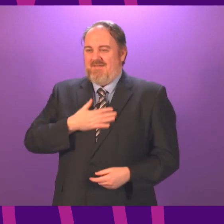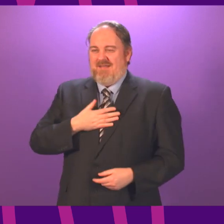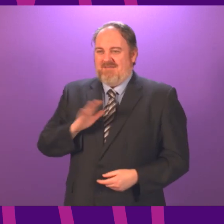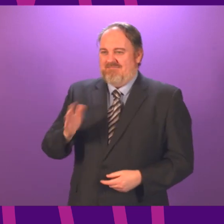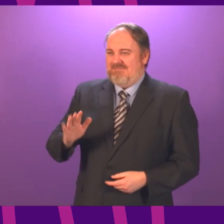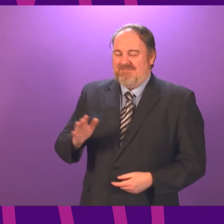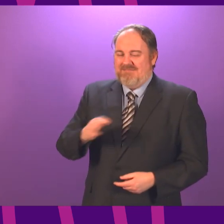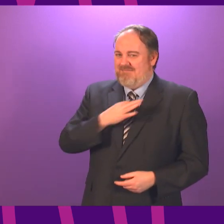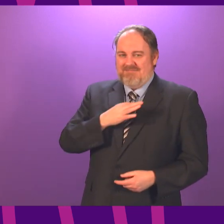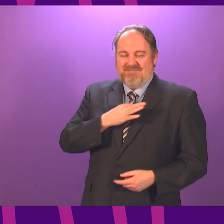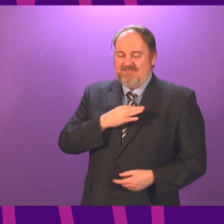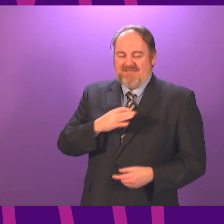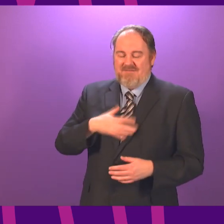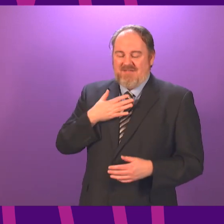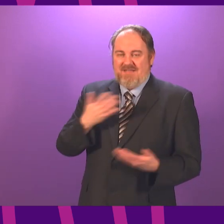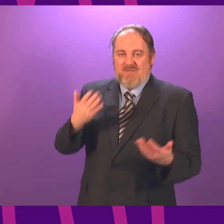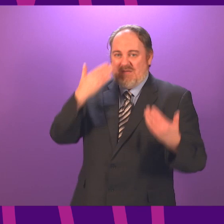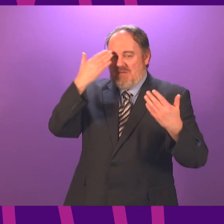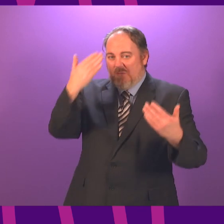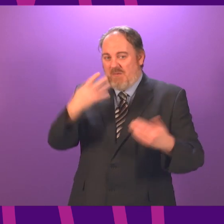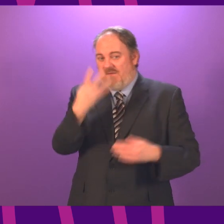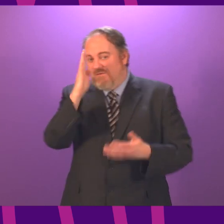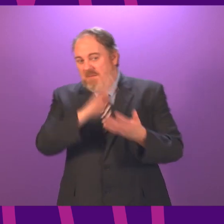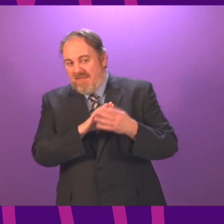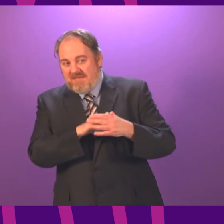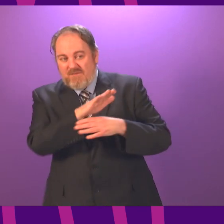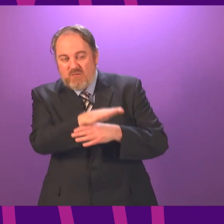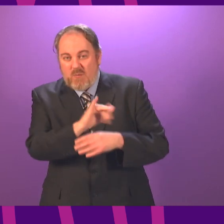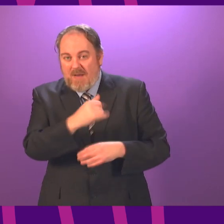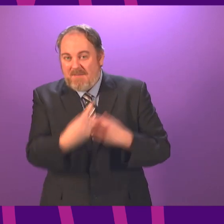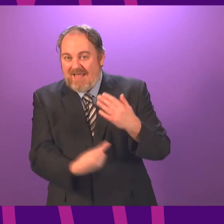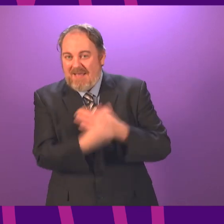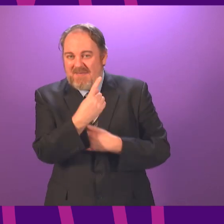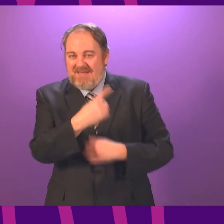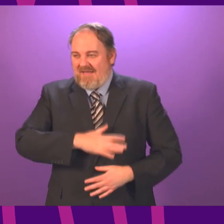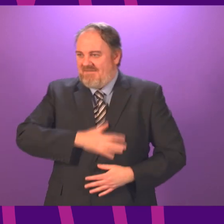when we do not yet know what will happen to the virus in the future, seems extraordinary.